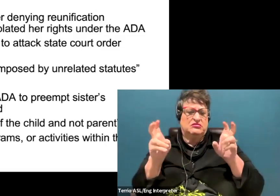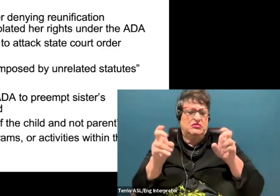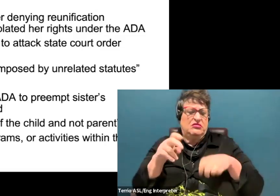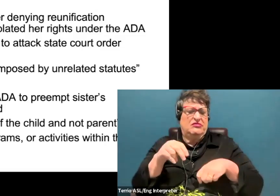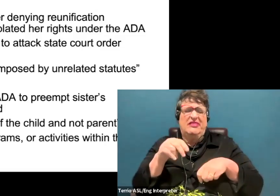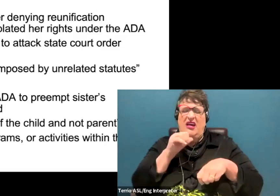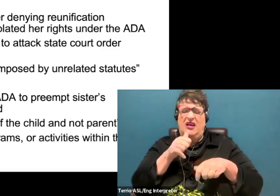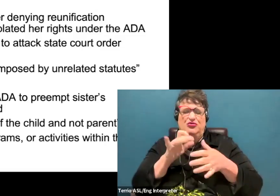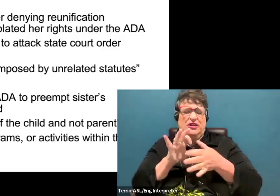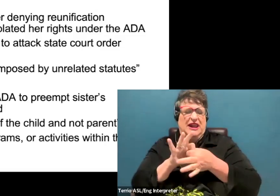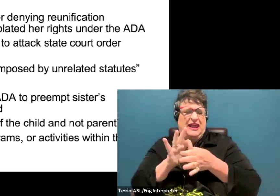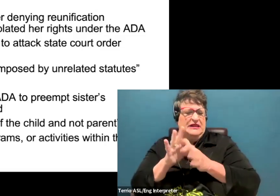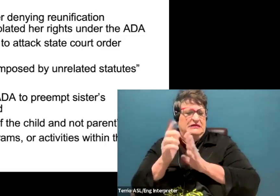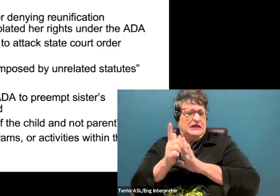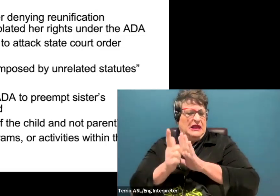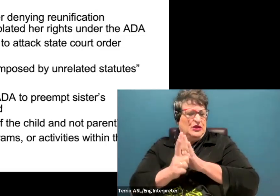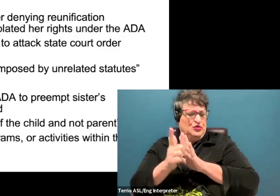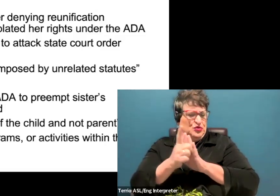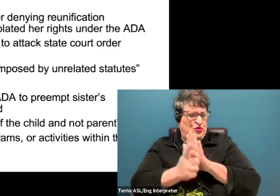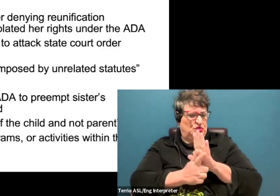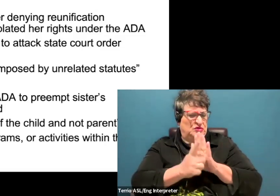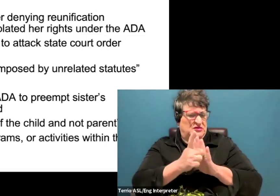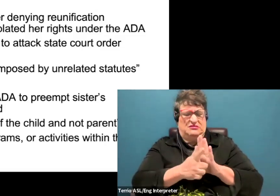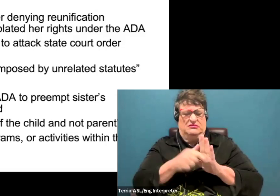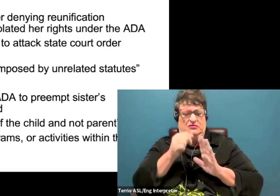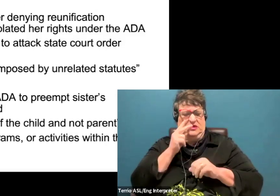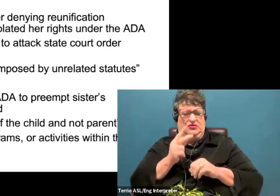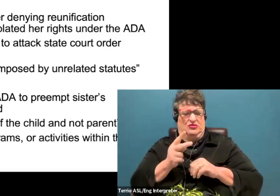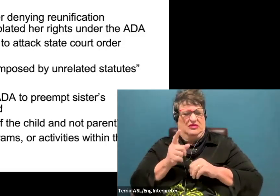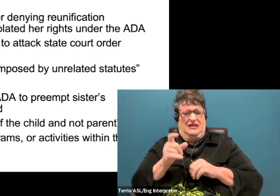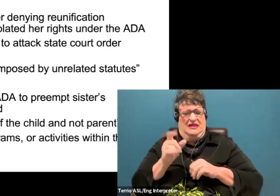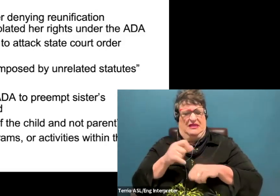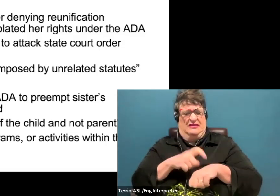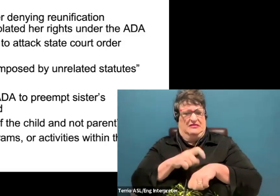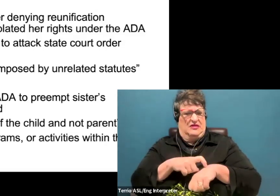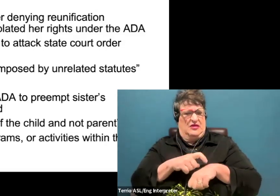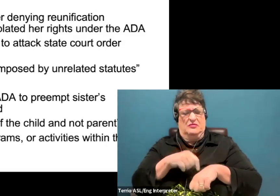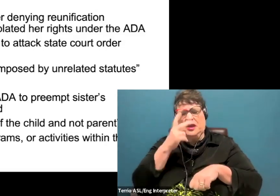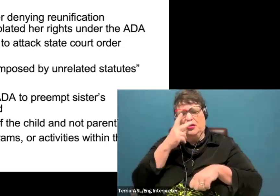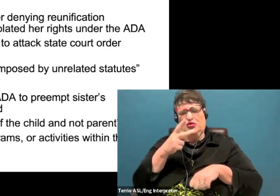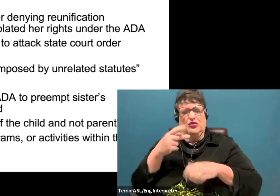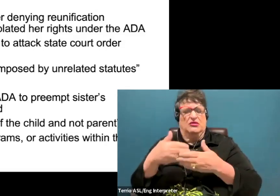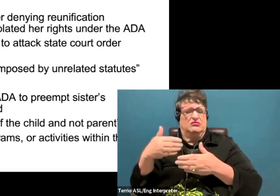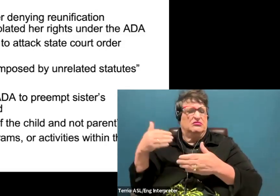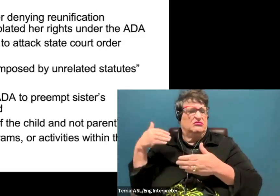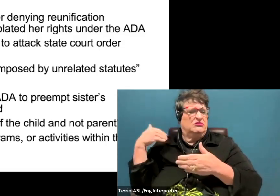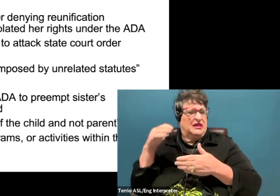So if you look at what they're citing to, at that time, they're citing to other state court cases that say the same language,